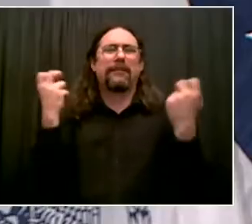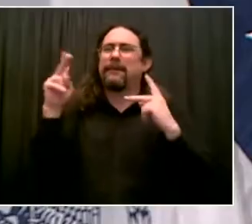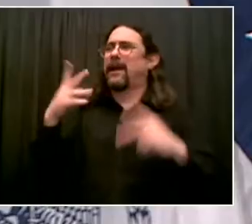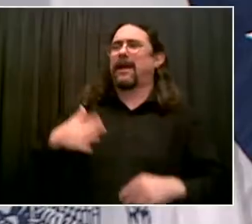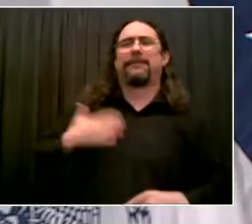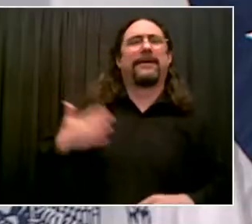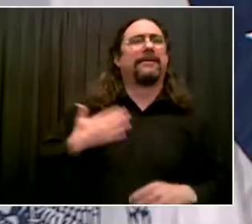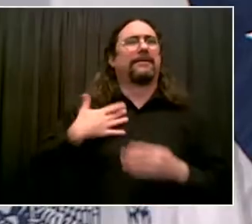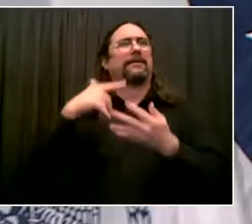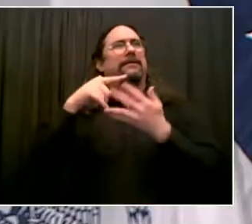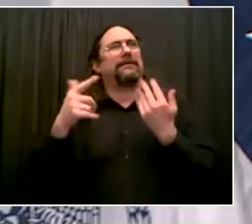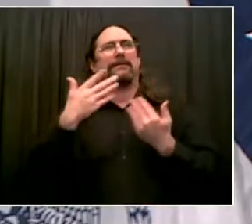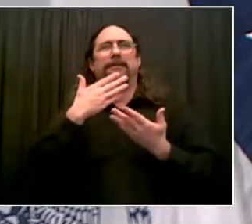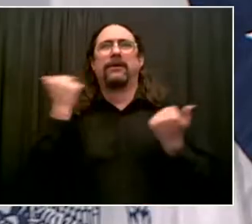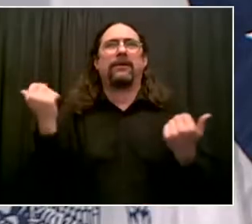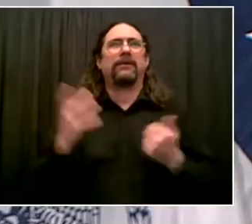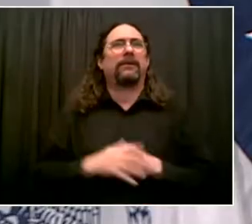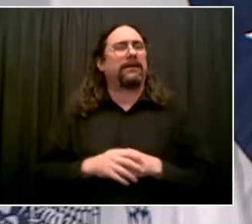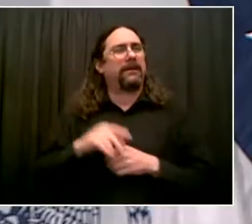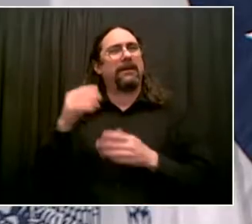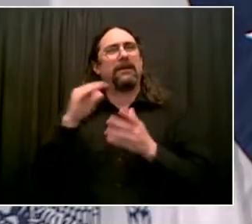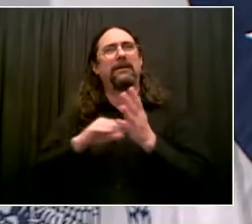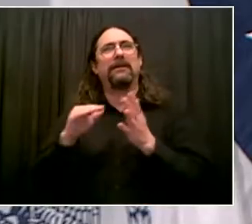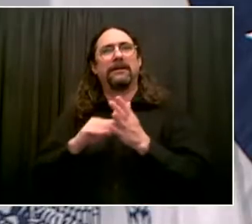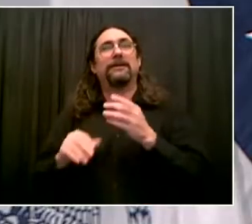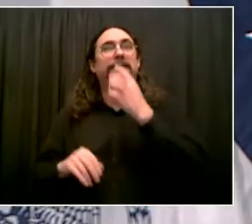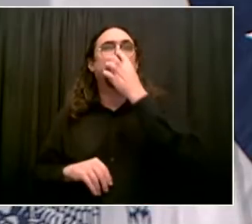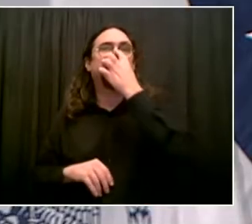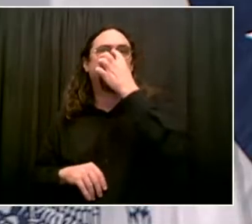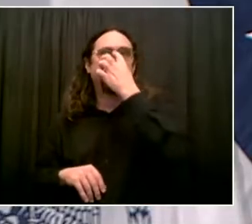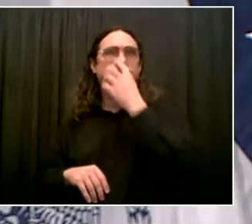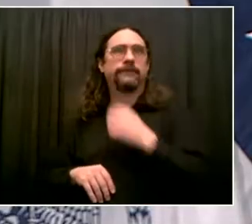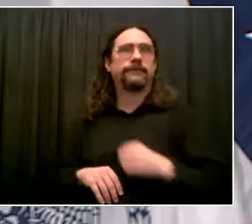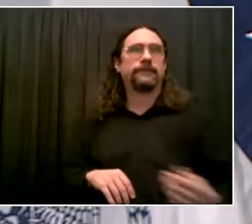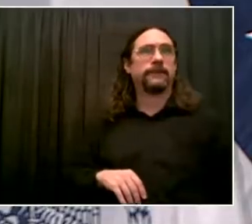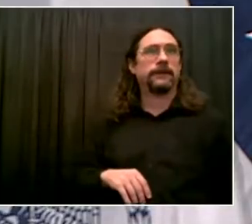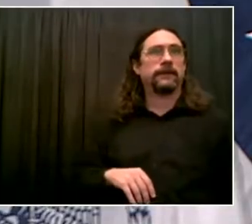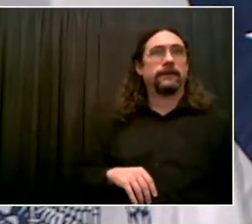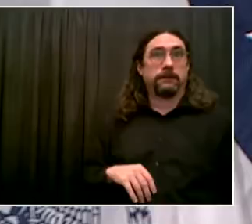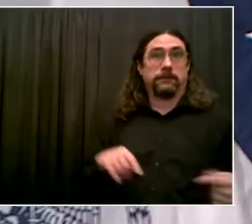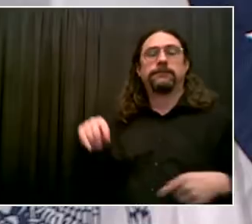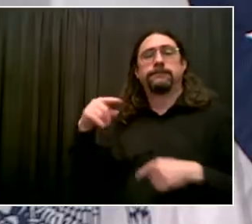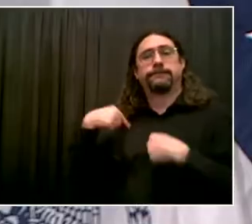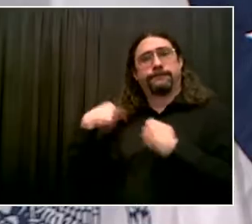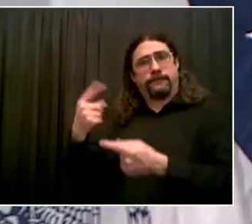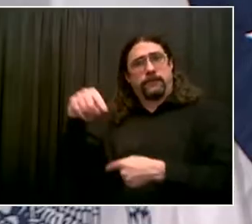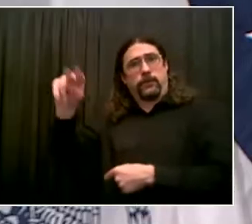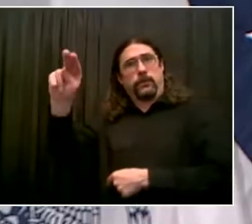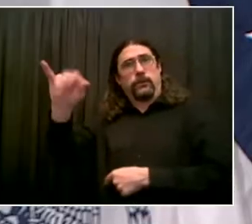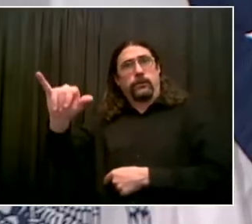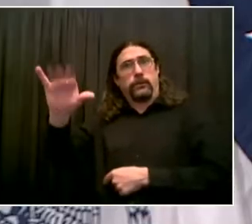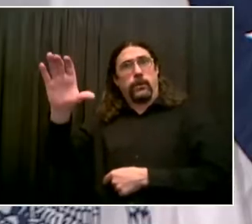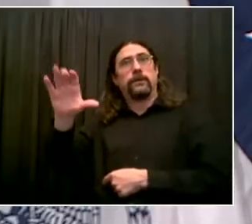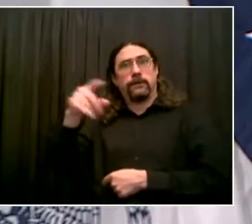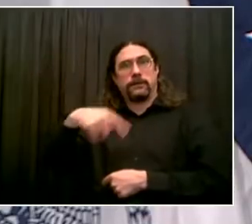IMCRE IS DOWN 11% YEAR TO DATE COMPARED TO LAST YEAR.